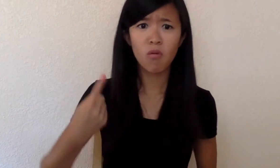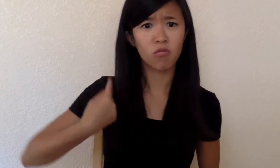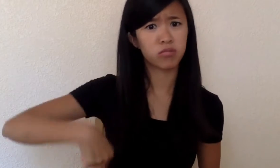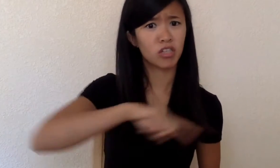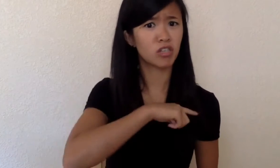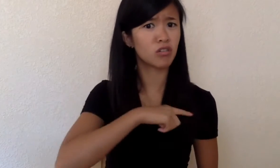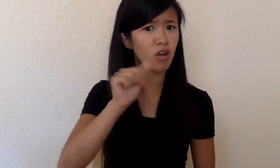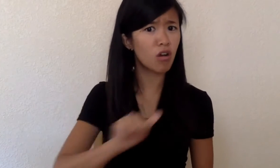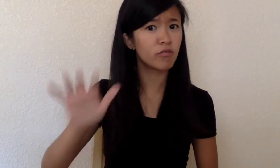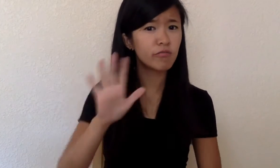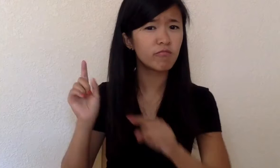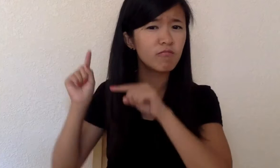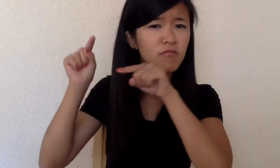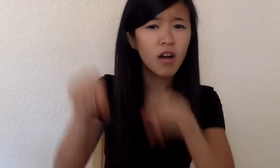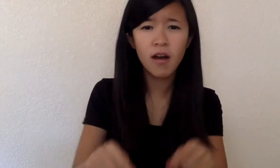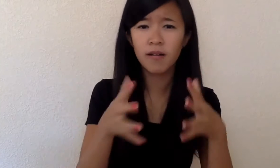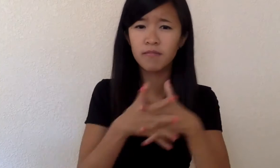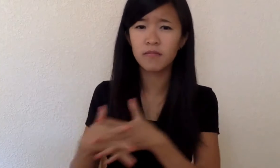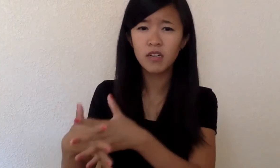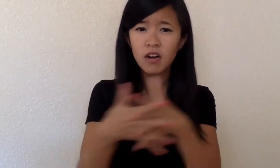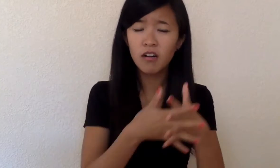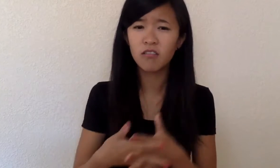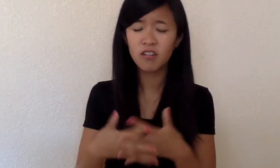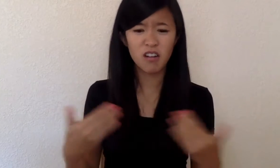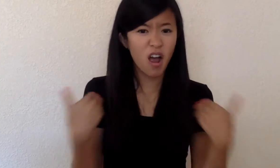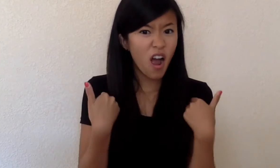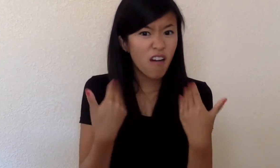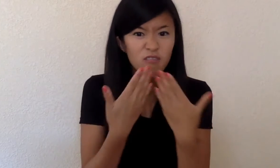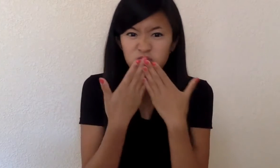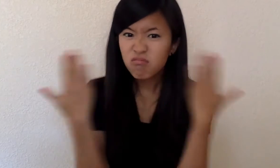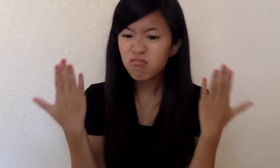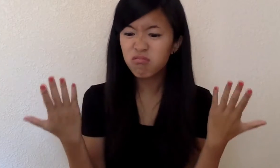we managed to come to America with nothing